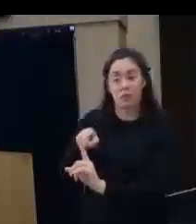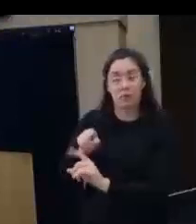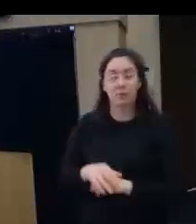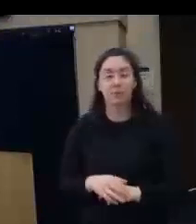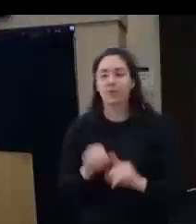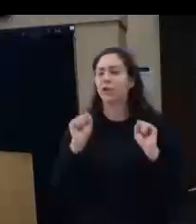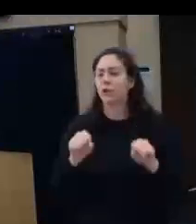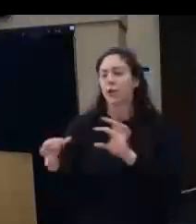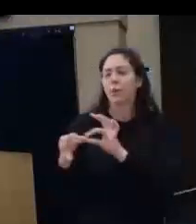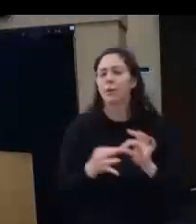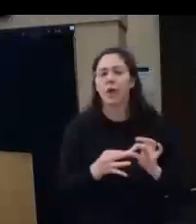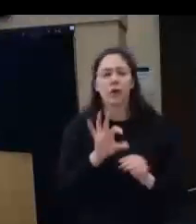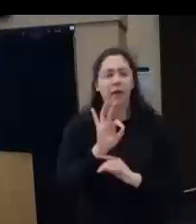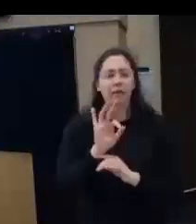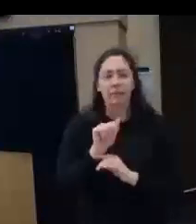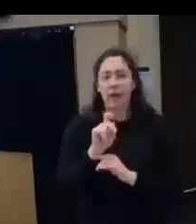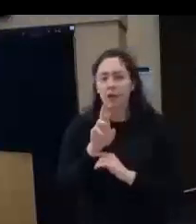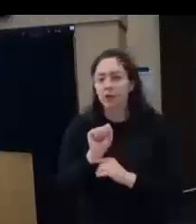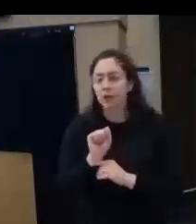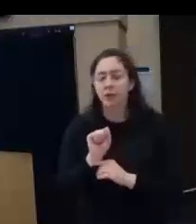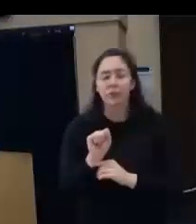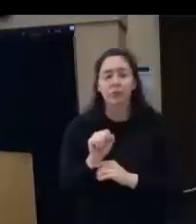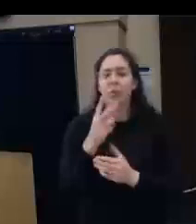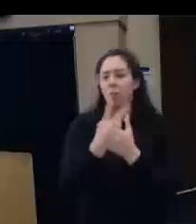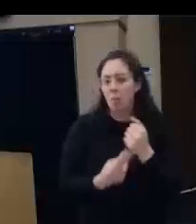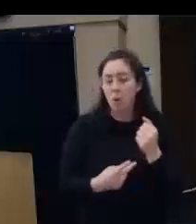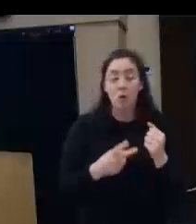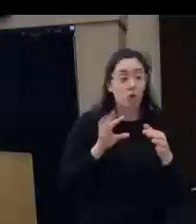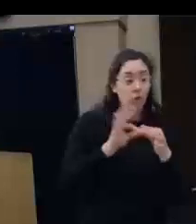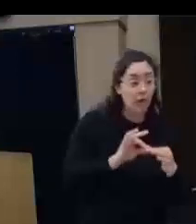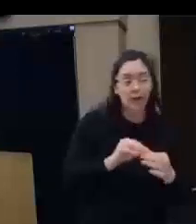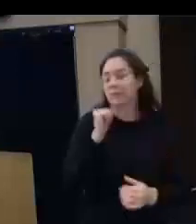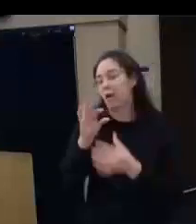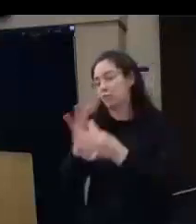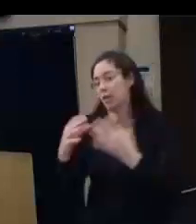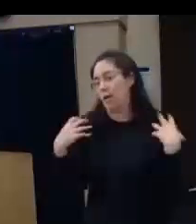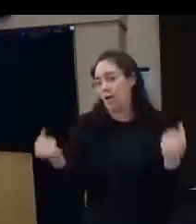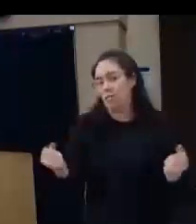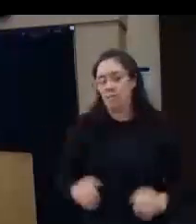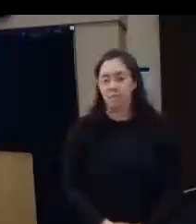can be related to factors um um both related and unrelated to health and so I want you to